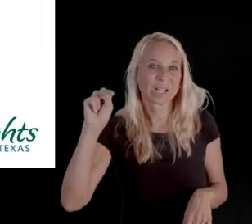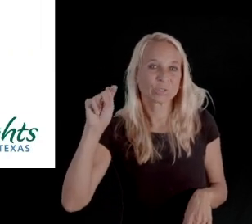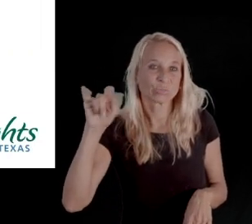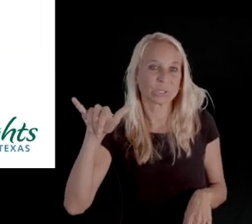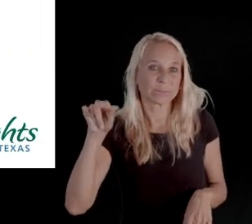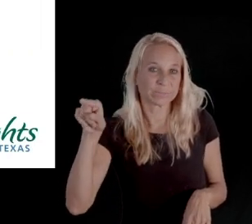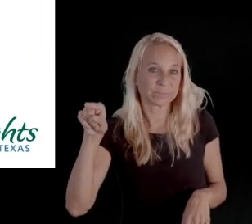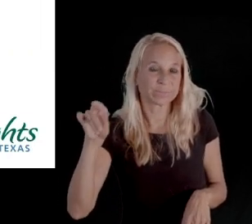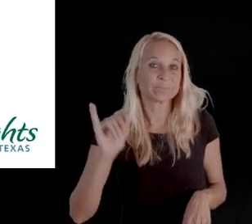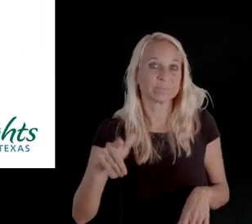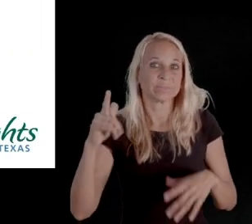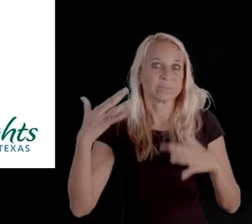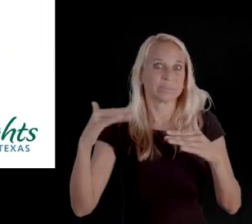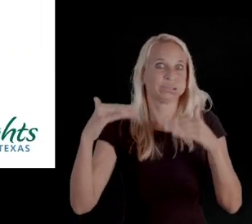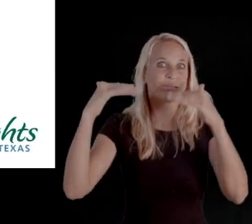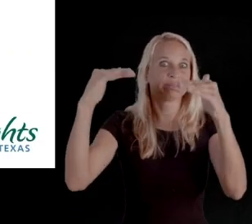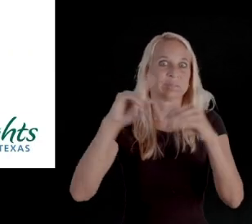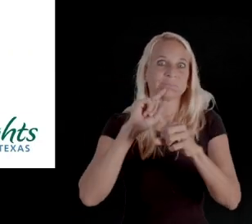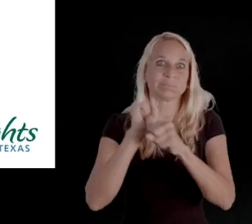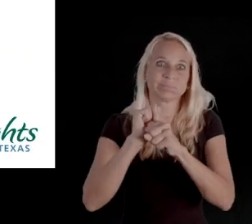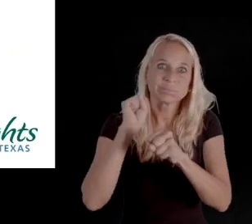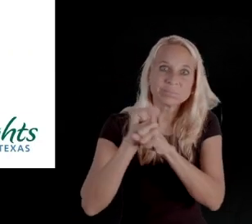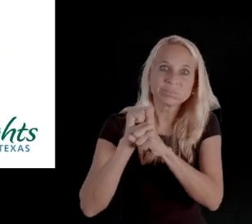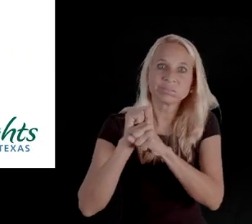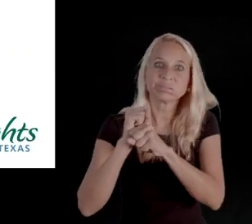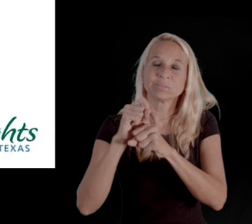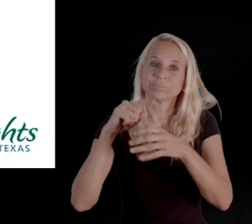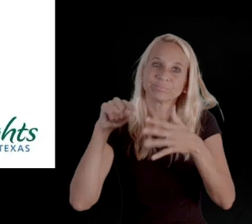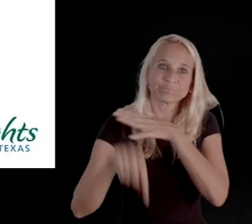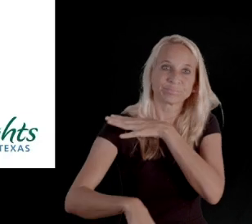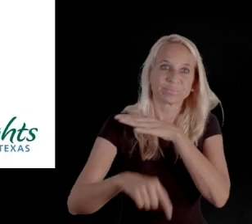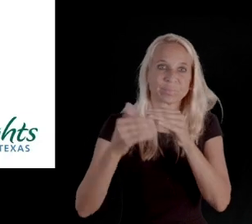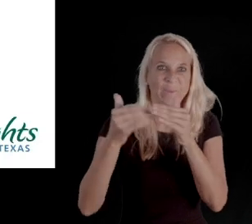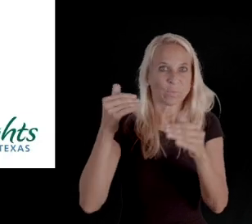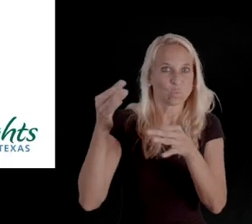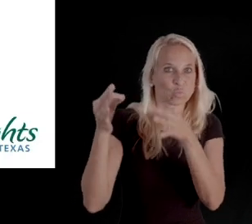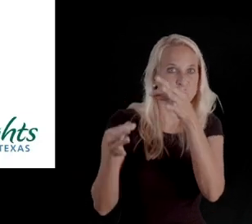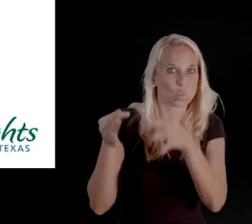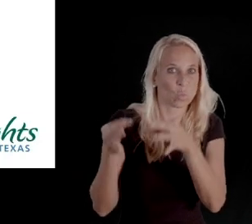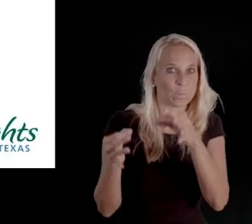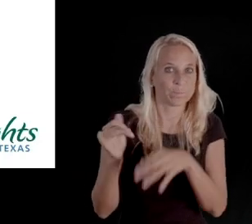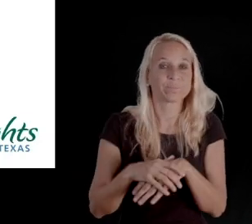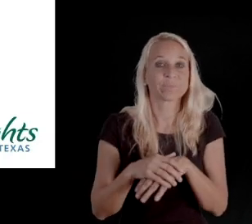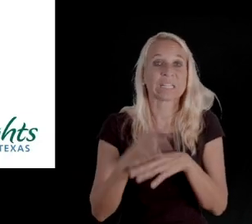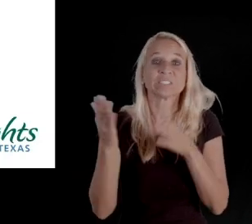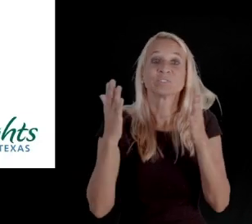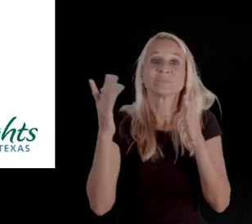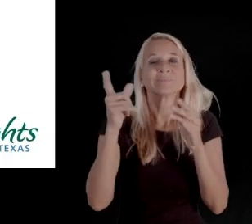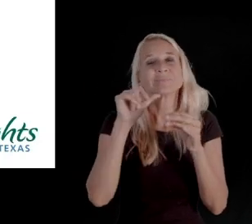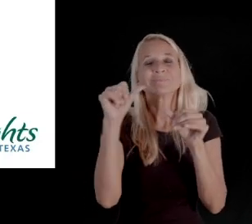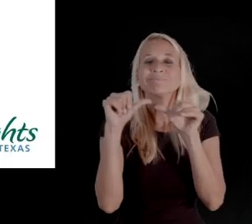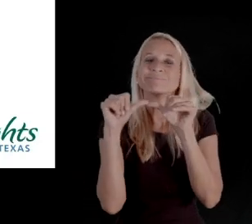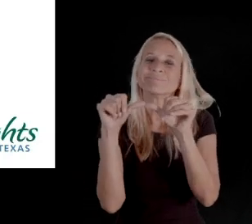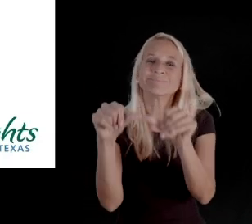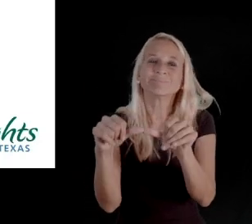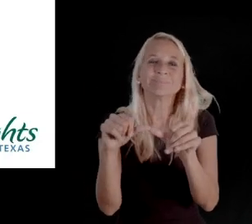That's taking it next level of actual litigation before a court. Services do not continue though.